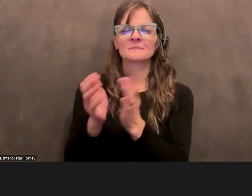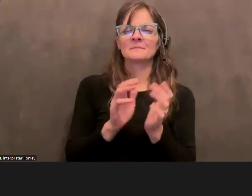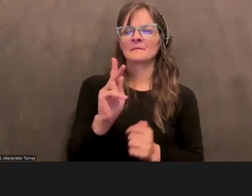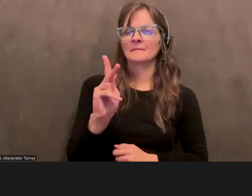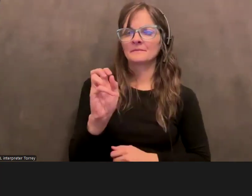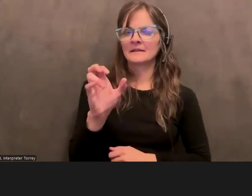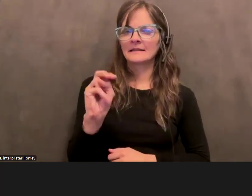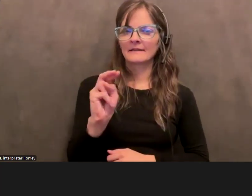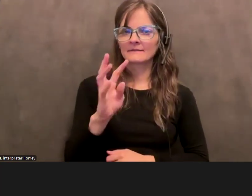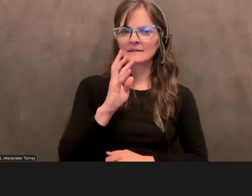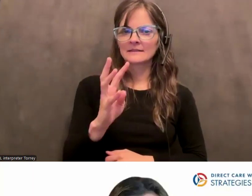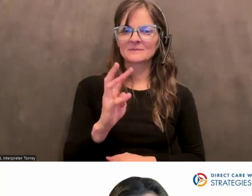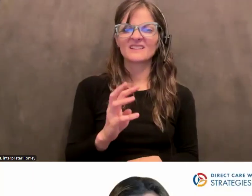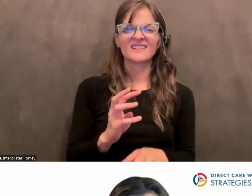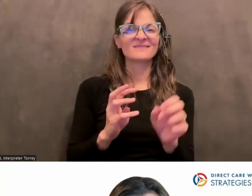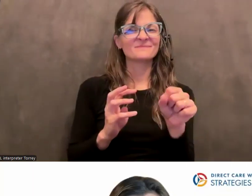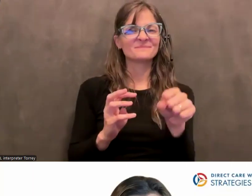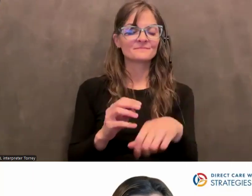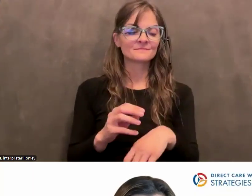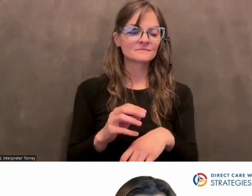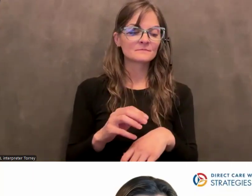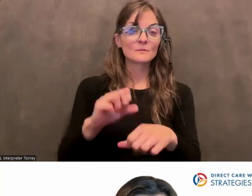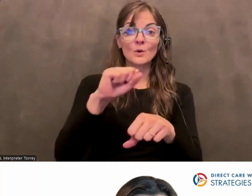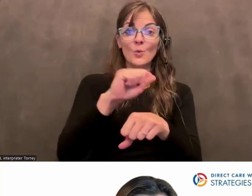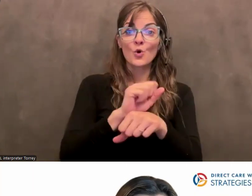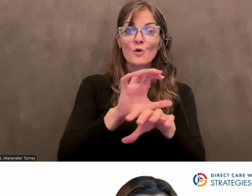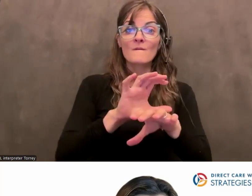So, you know, again, 27 years of public service, a lot